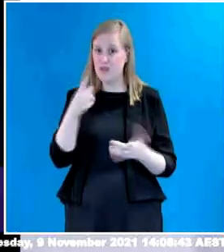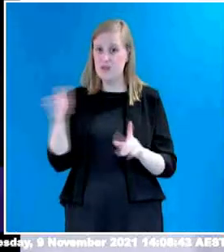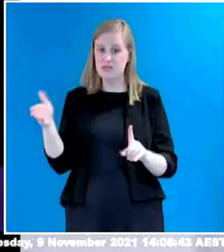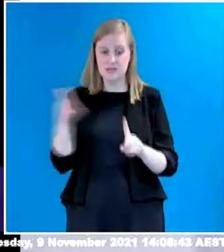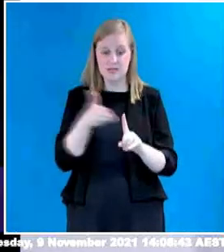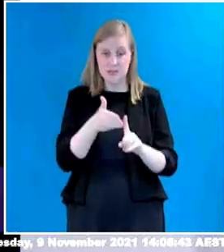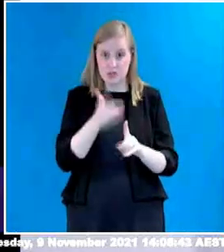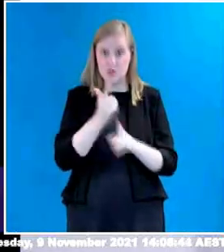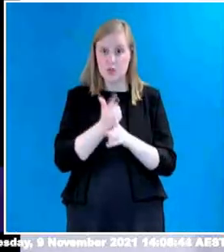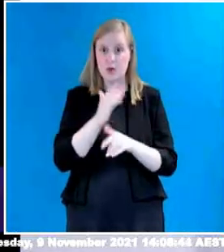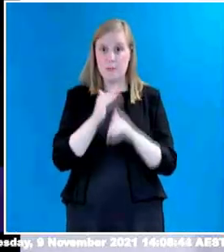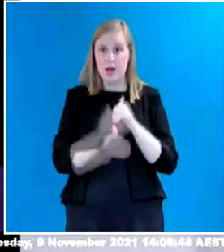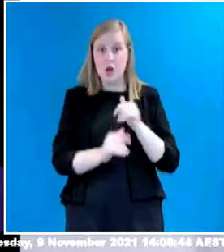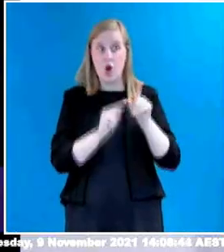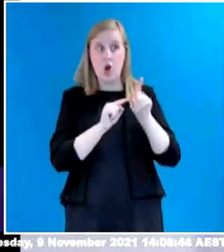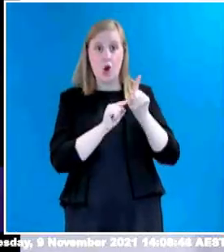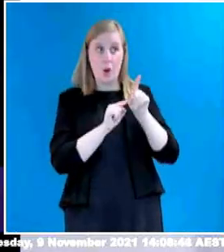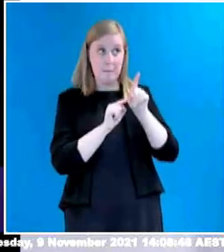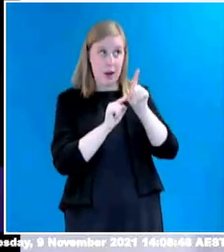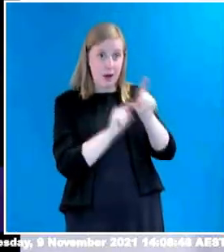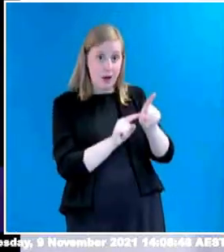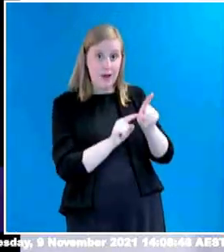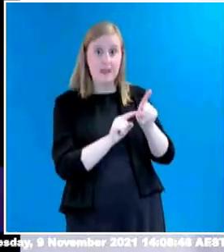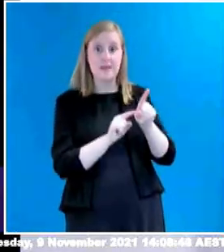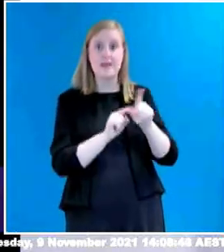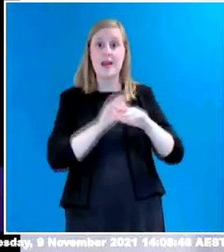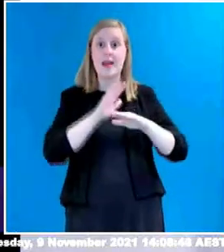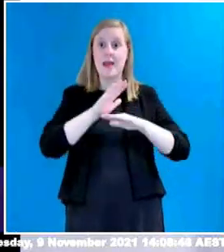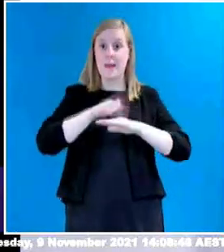compliance, implementation and incorporation.